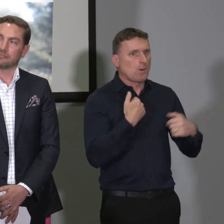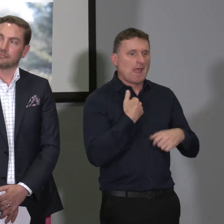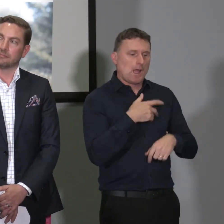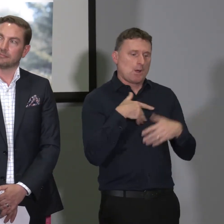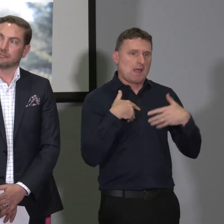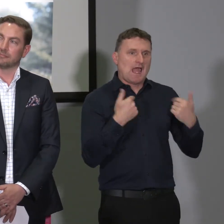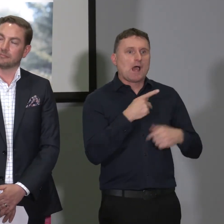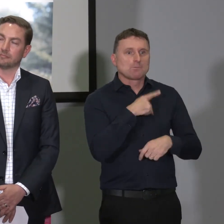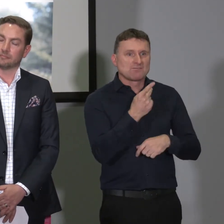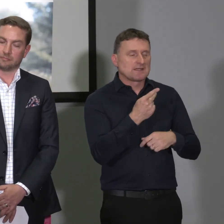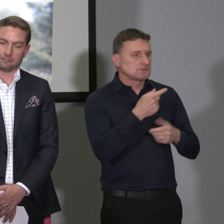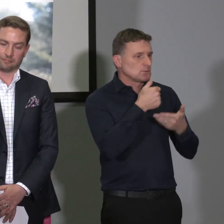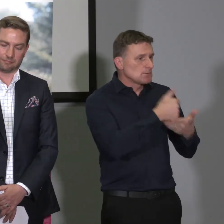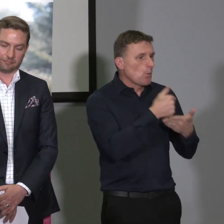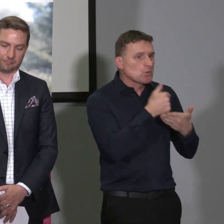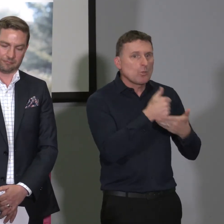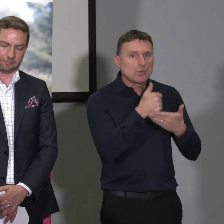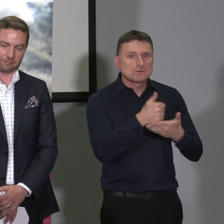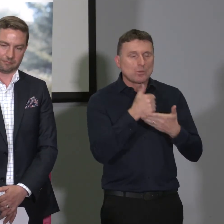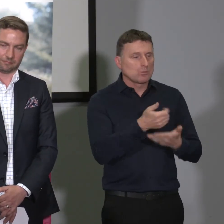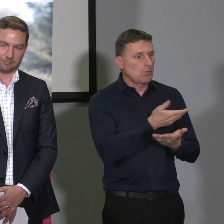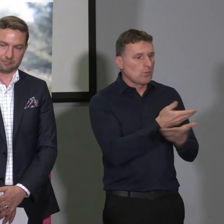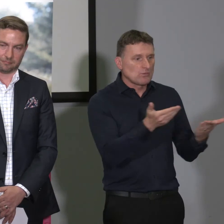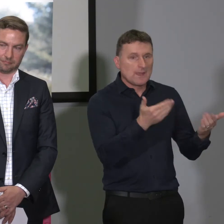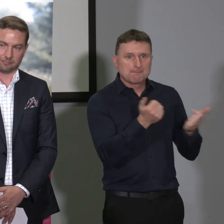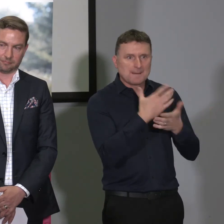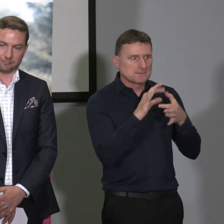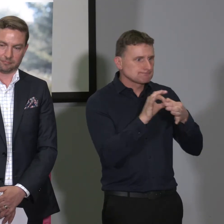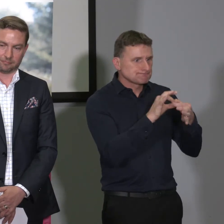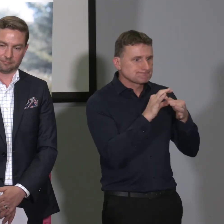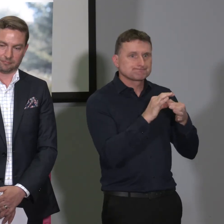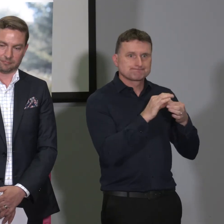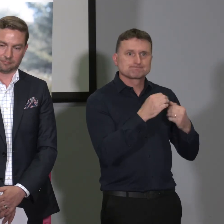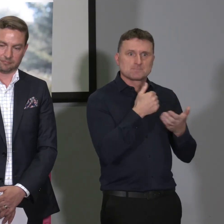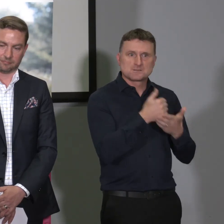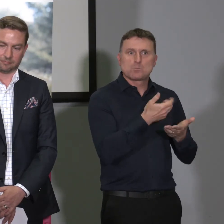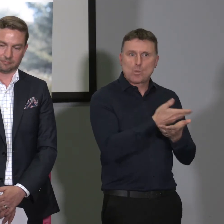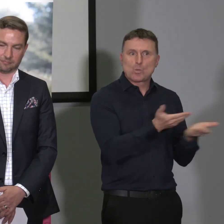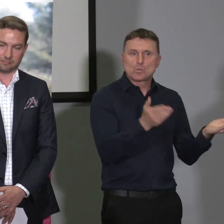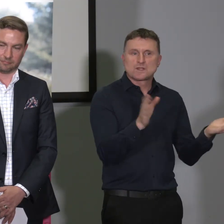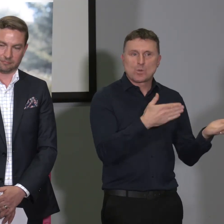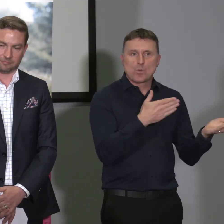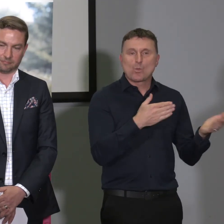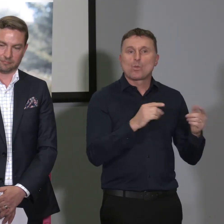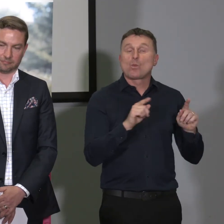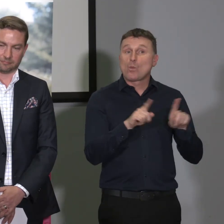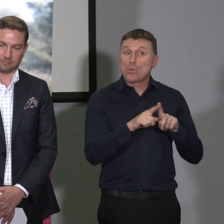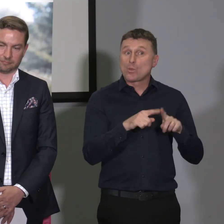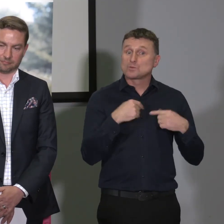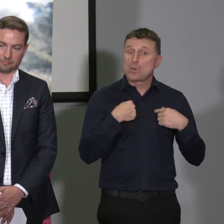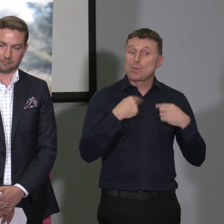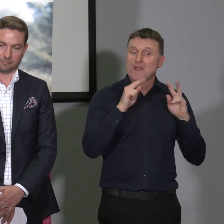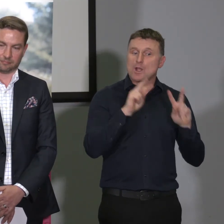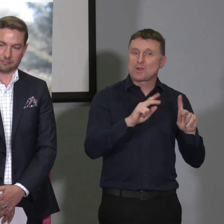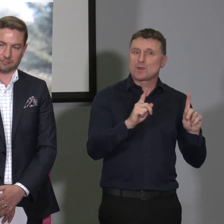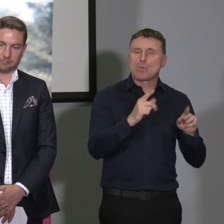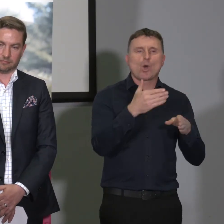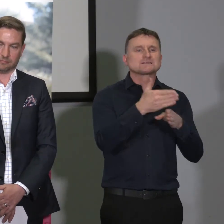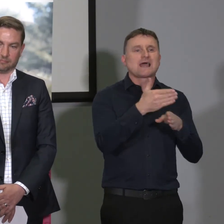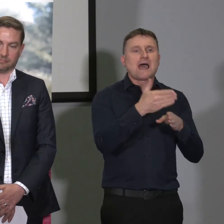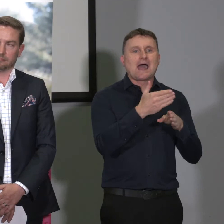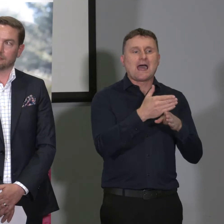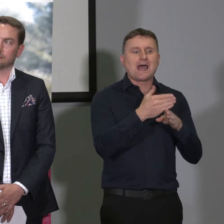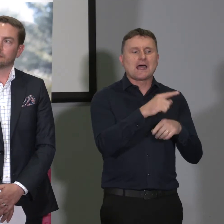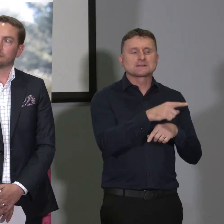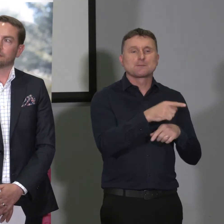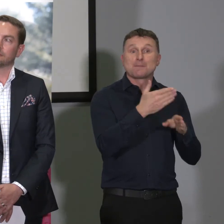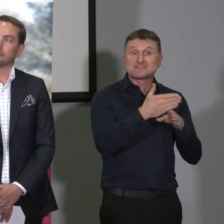so we do that by working from